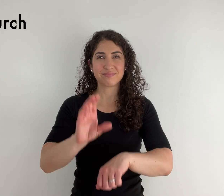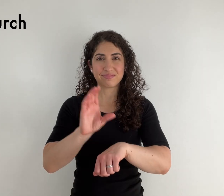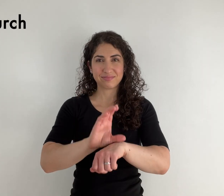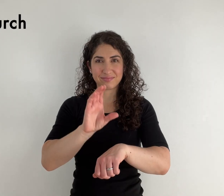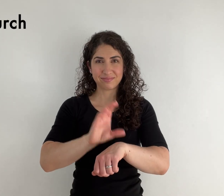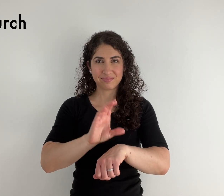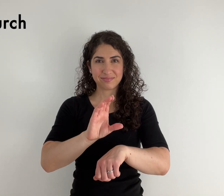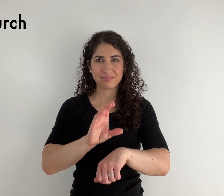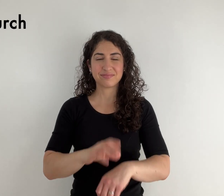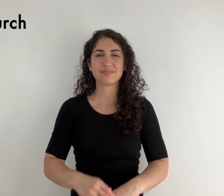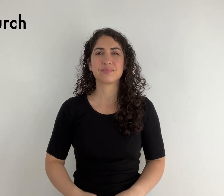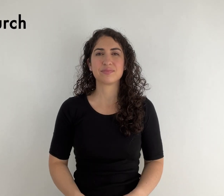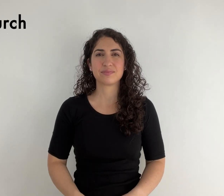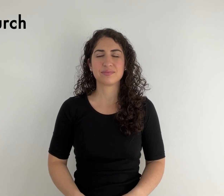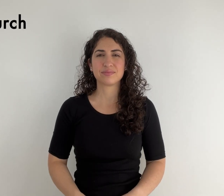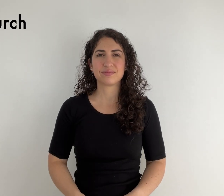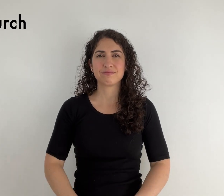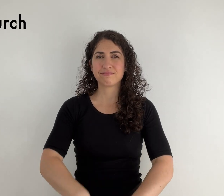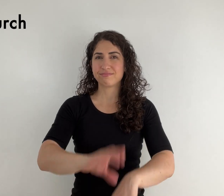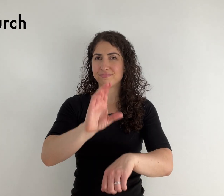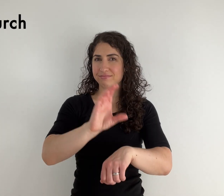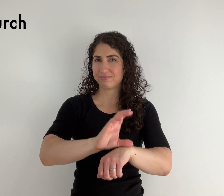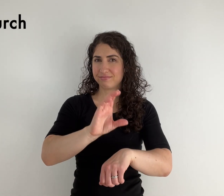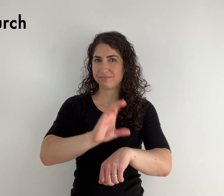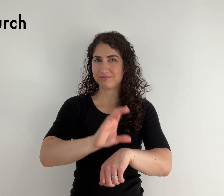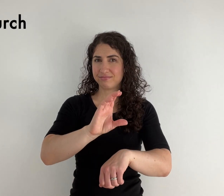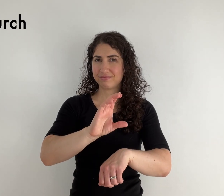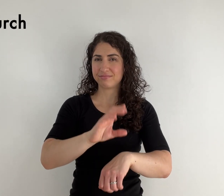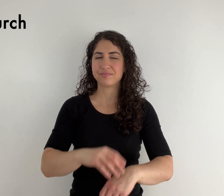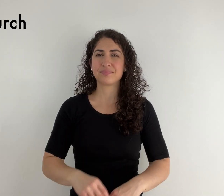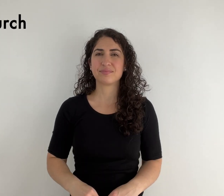CHURCH